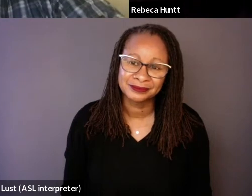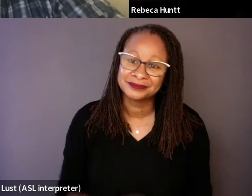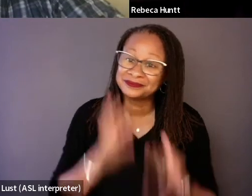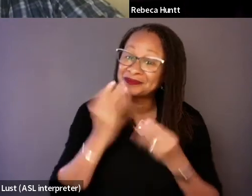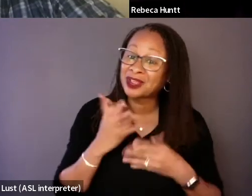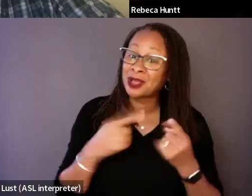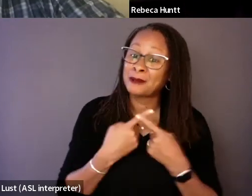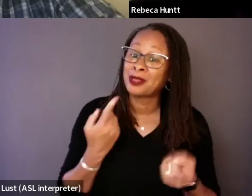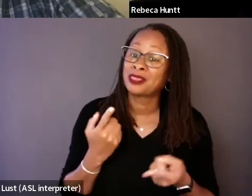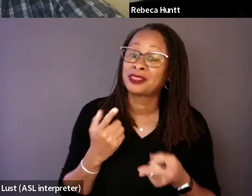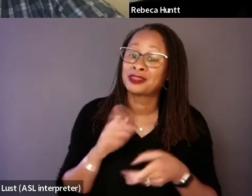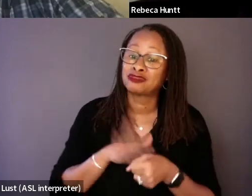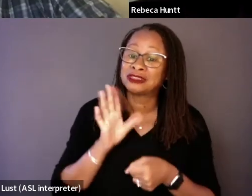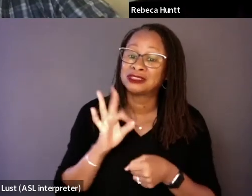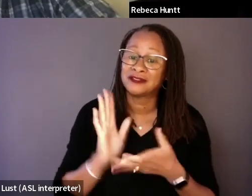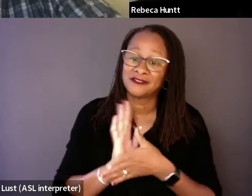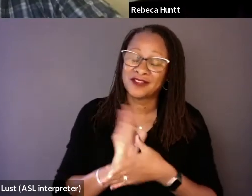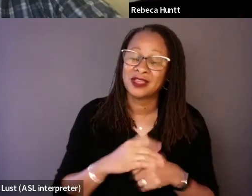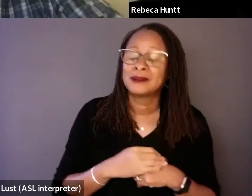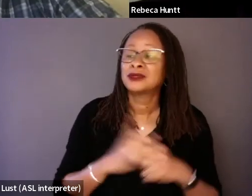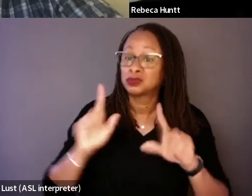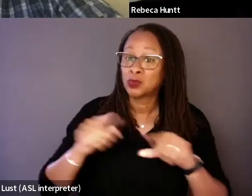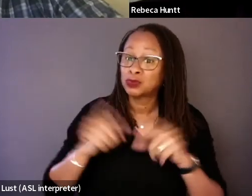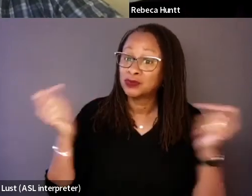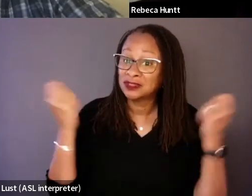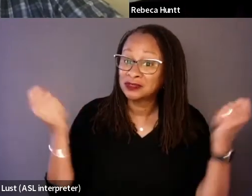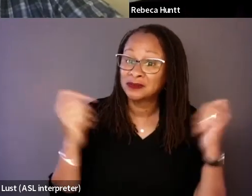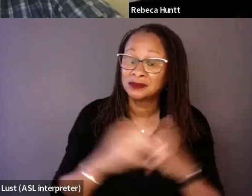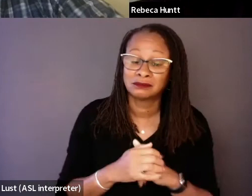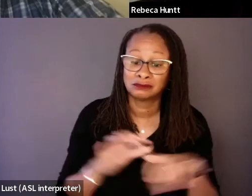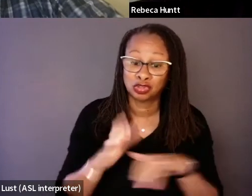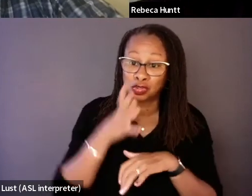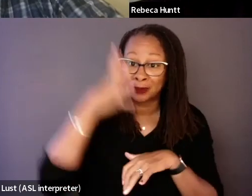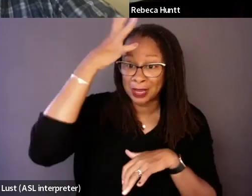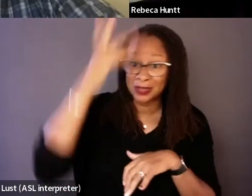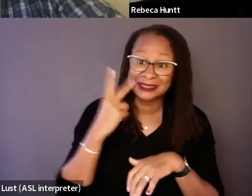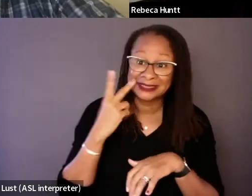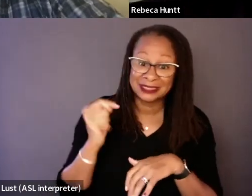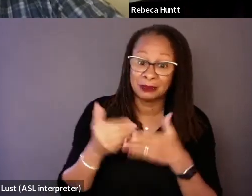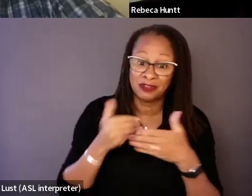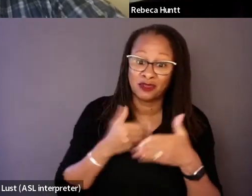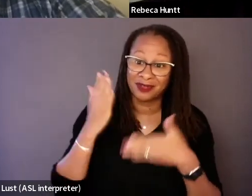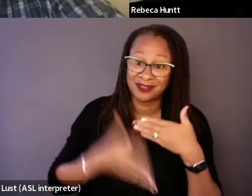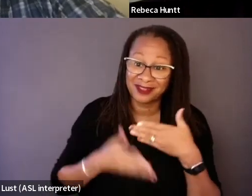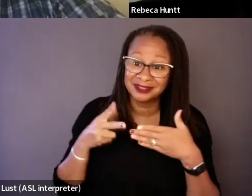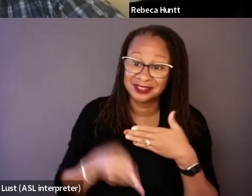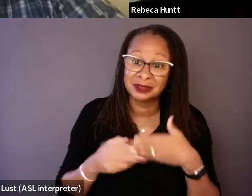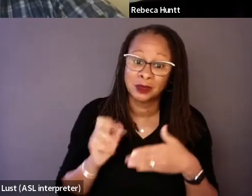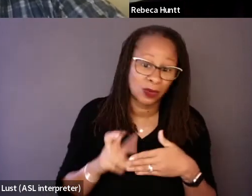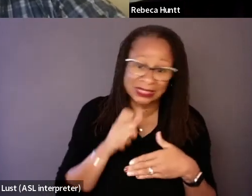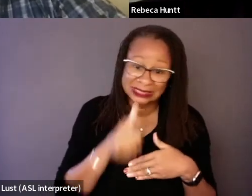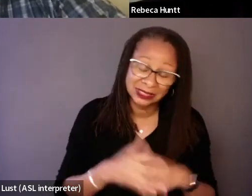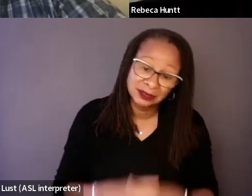it was finished and it was going to festivals, did your parents see it before they see a cut, did